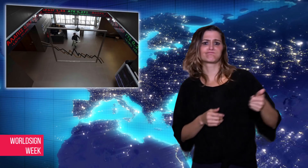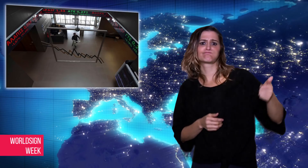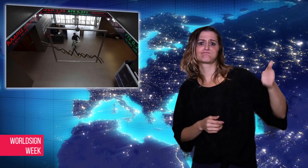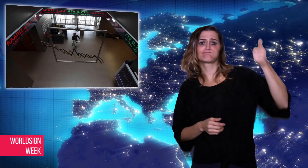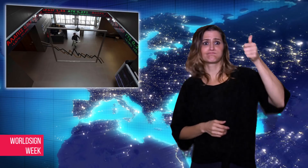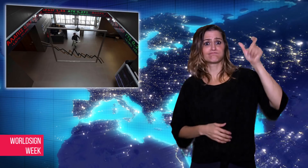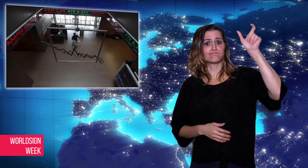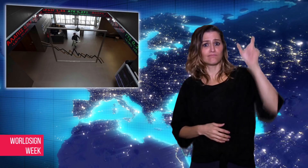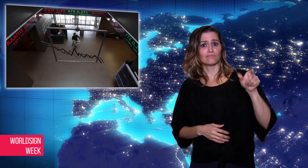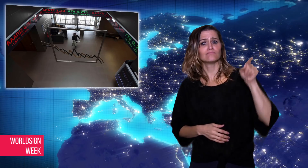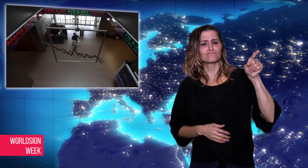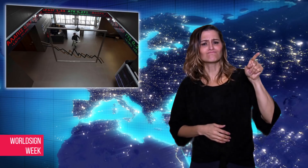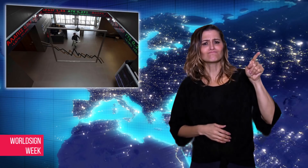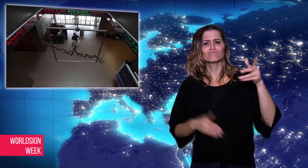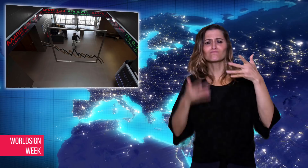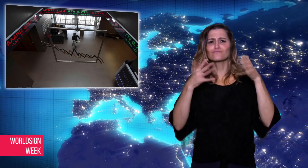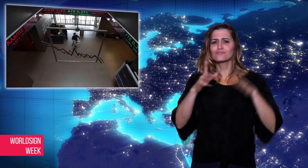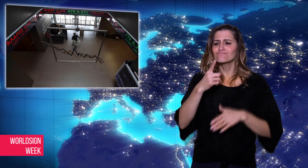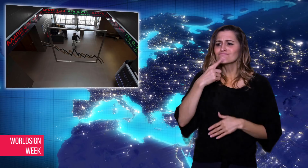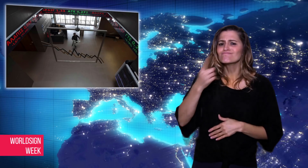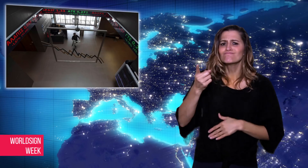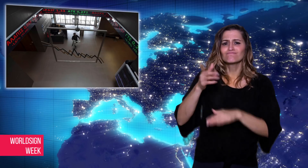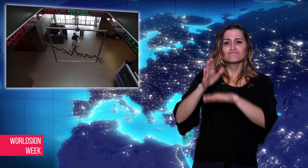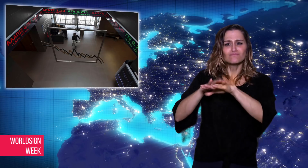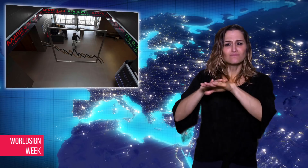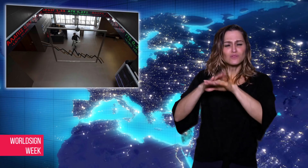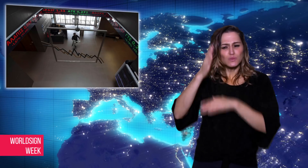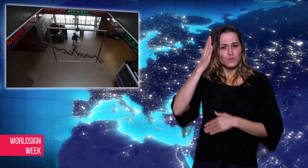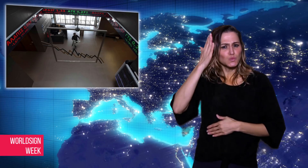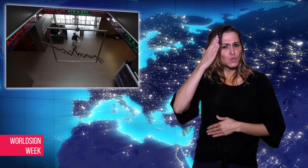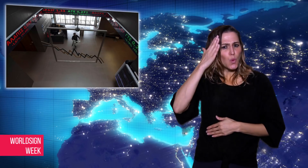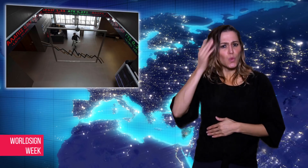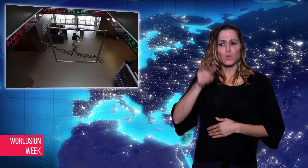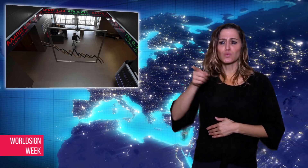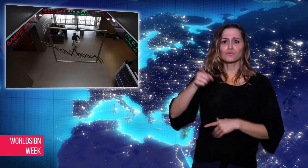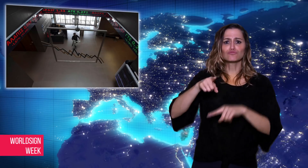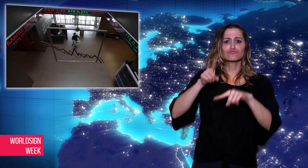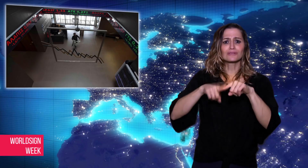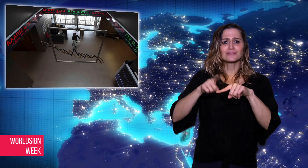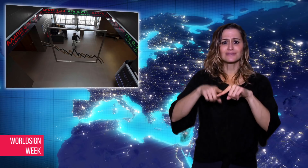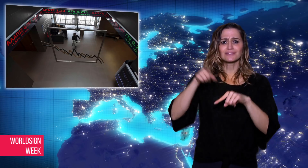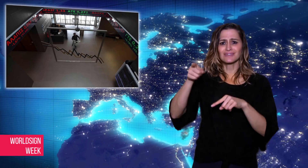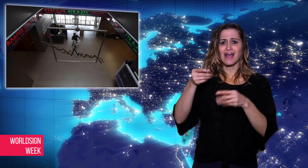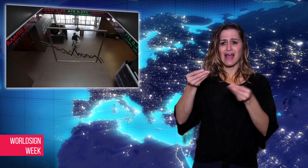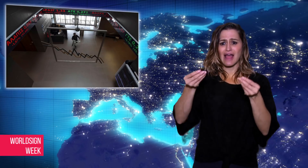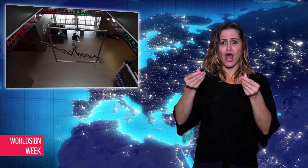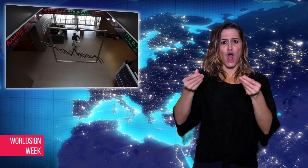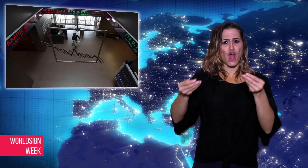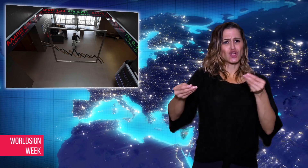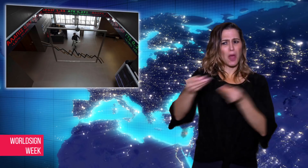there are no immediate improvement in